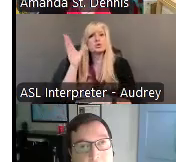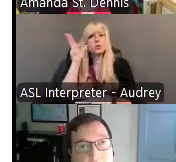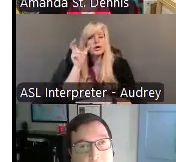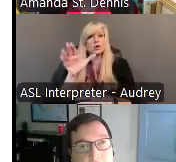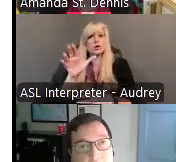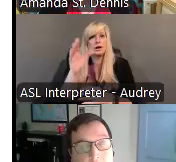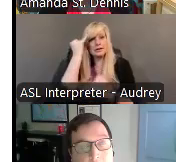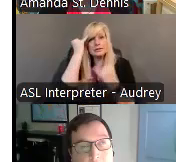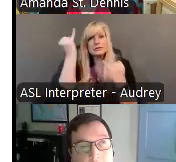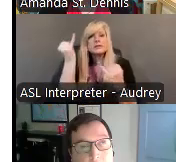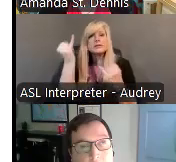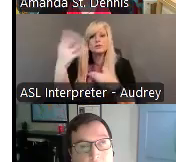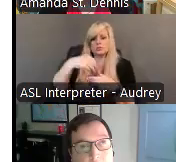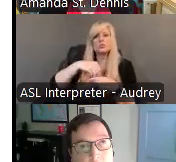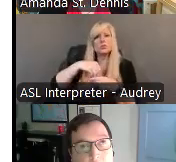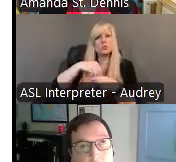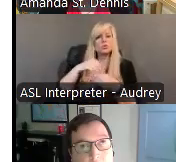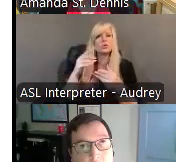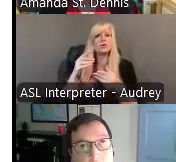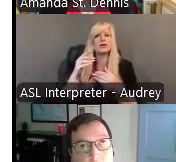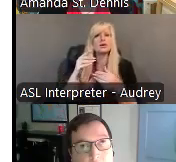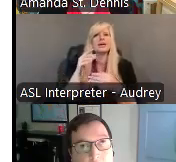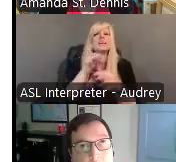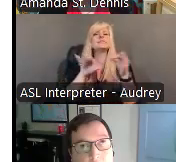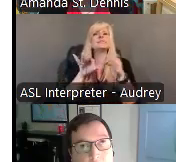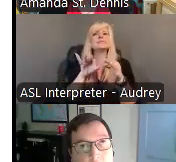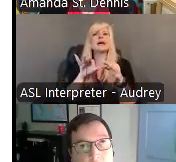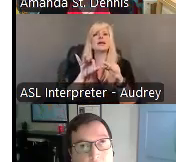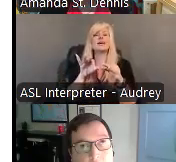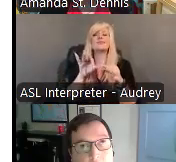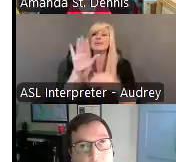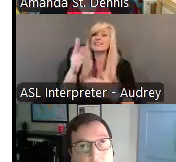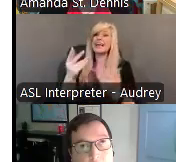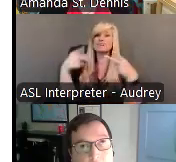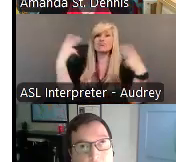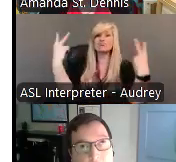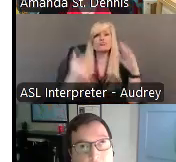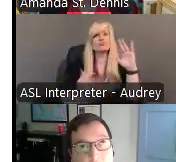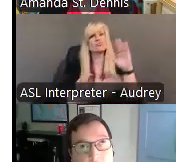to be true partners, rather than running to that additional meeting saying, no, I can't talk right